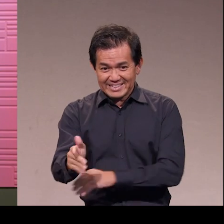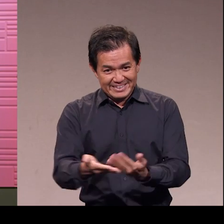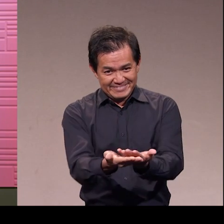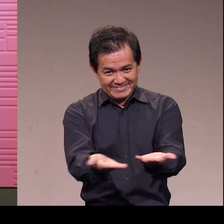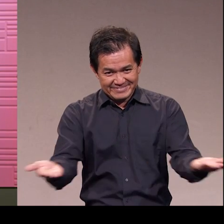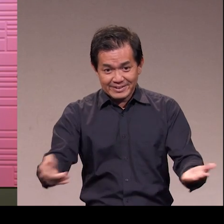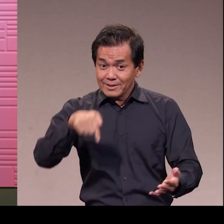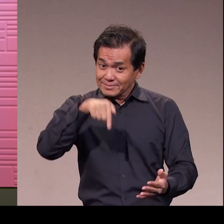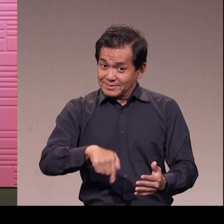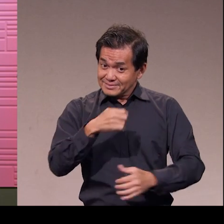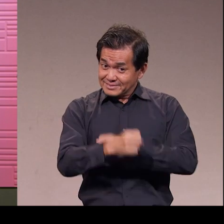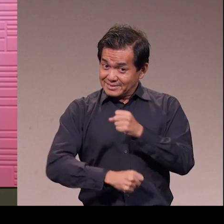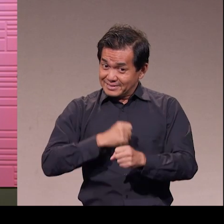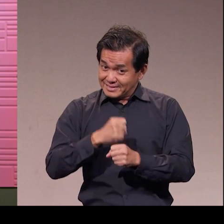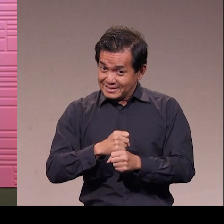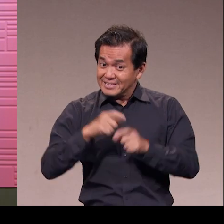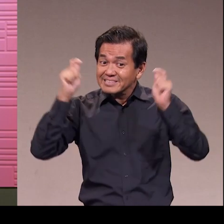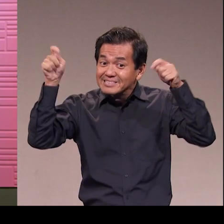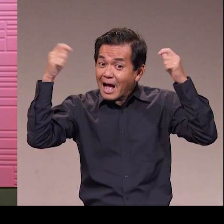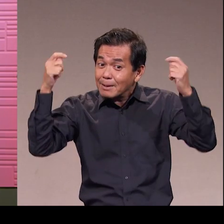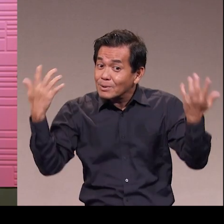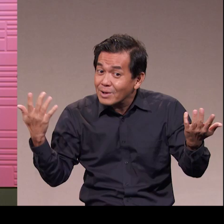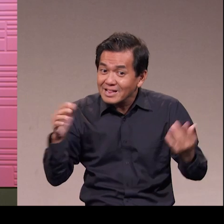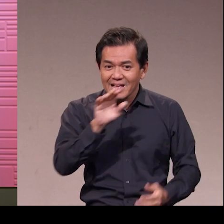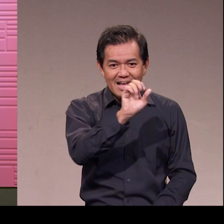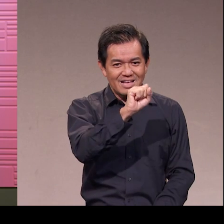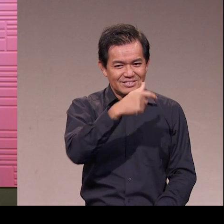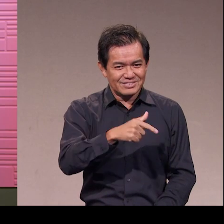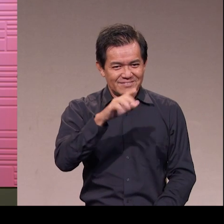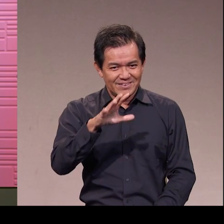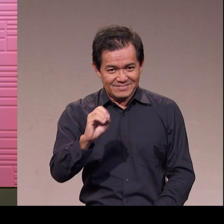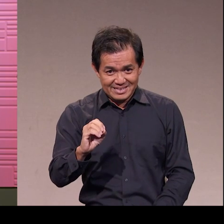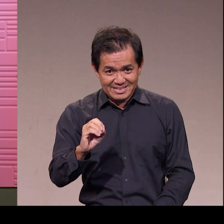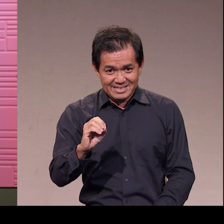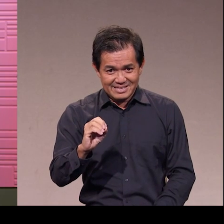Throughout the year, many of us have participated in many celebrations,